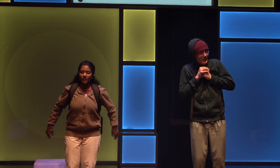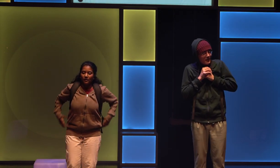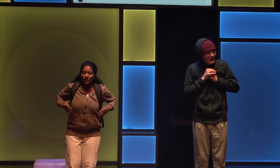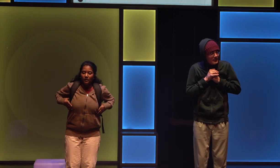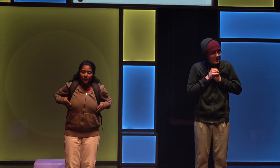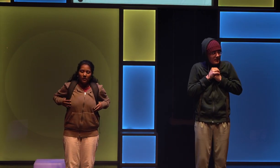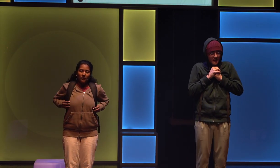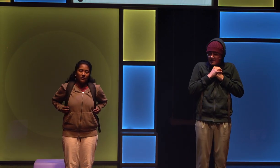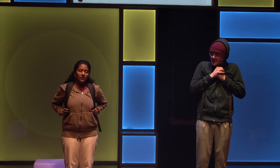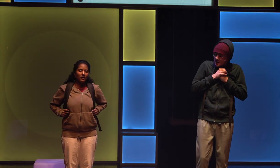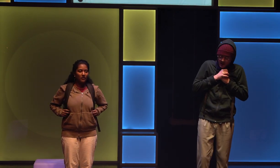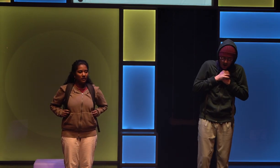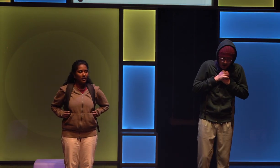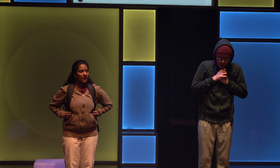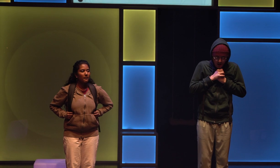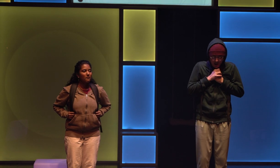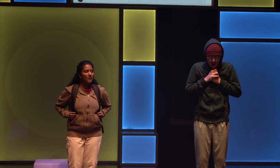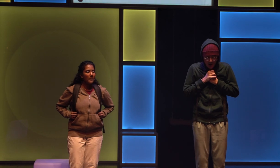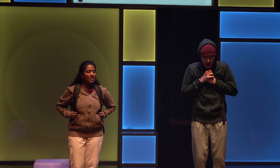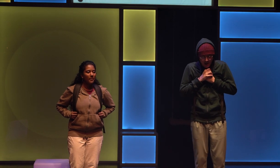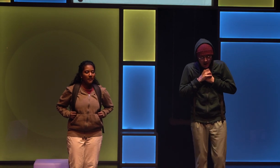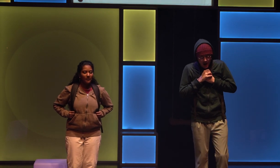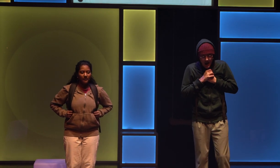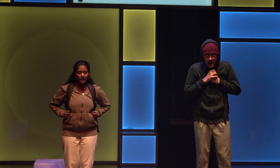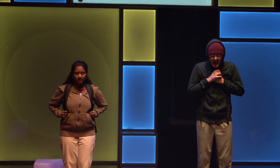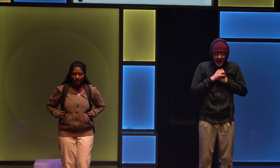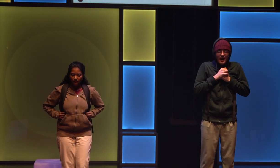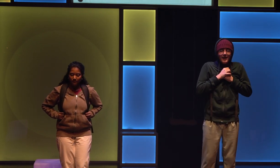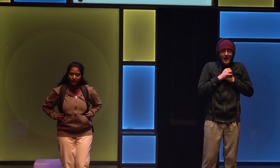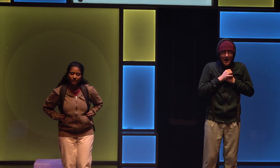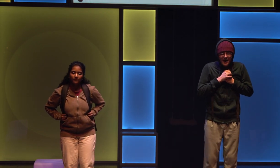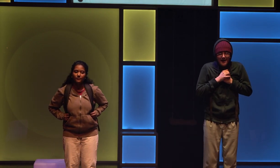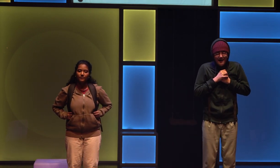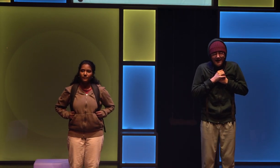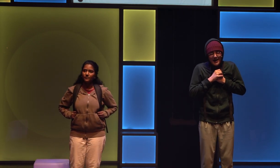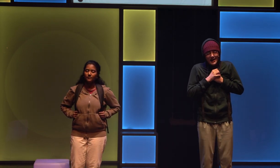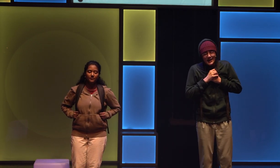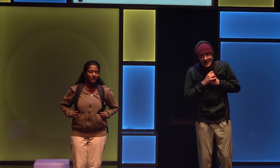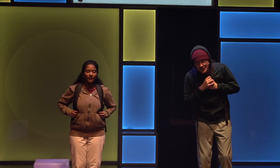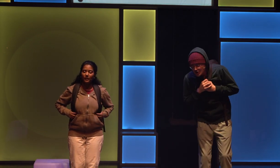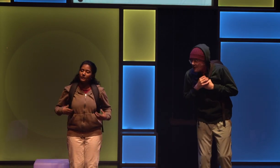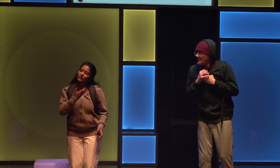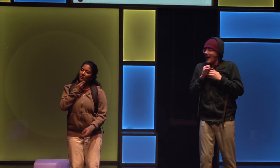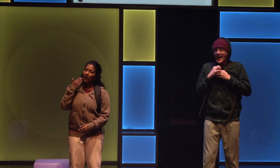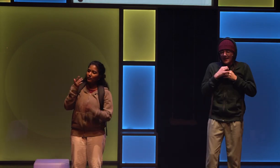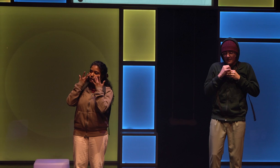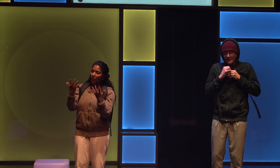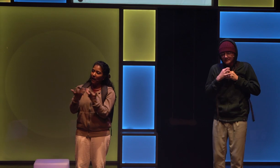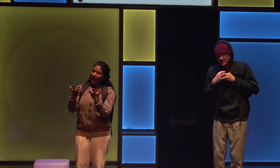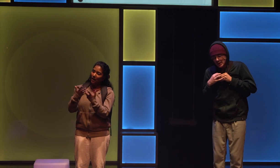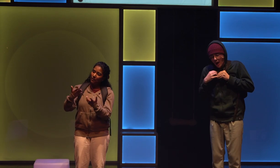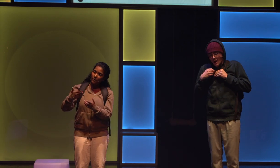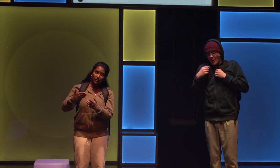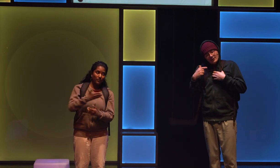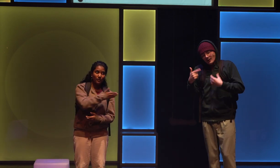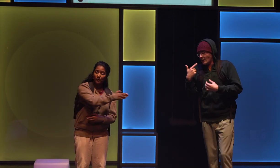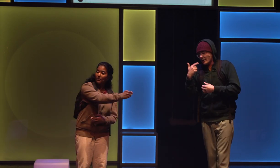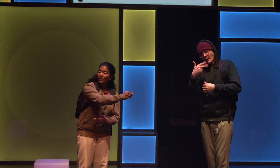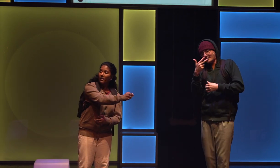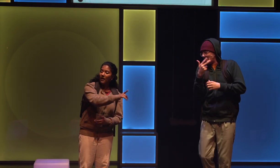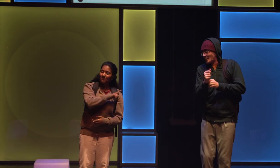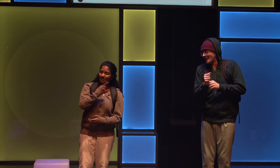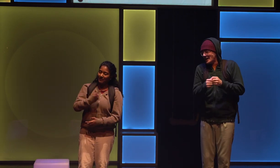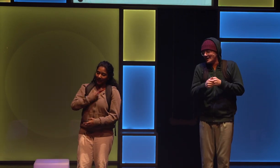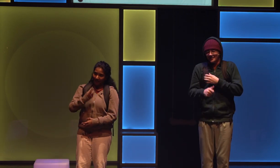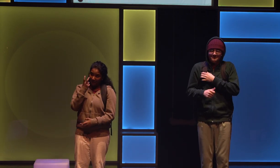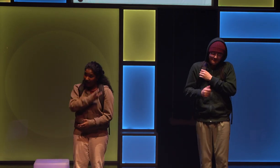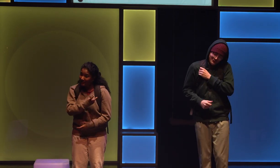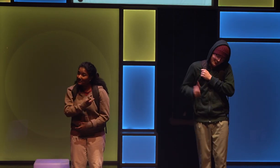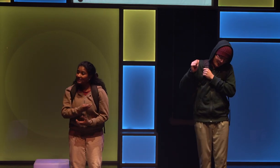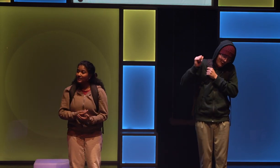Can you show me the way? I um, I can't see brilliantly, it's why I